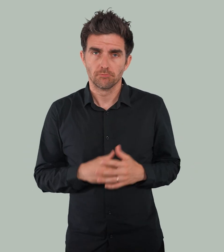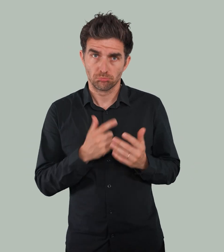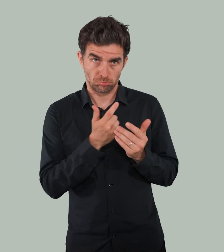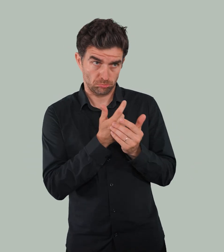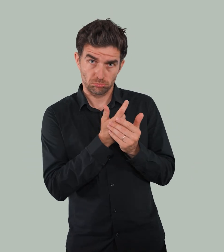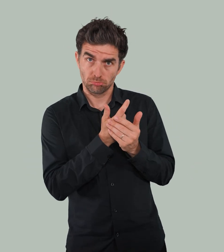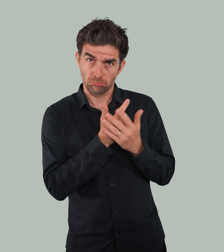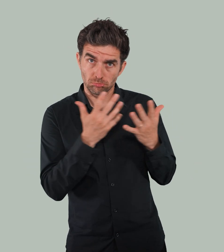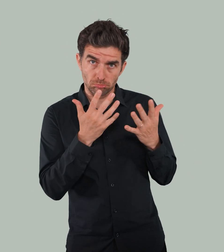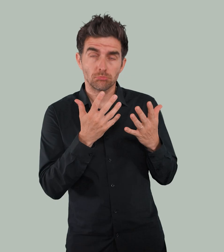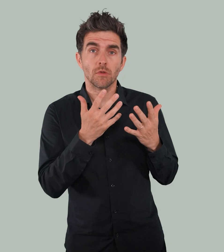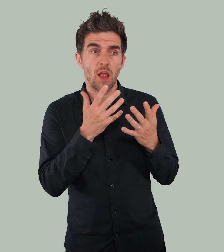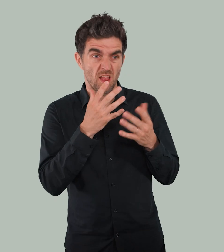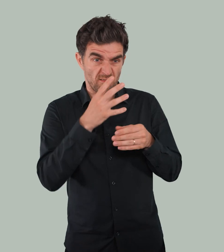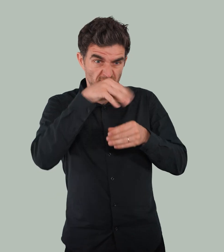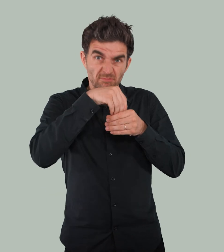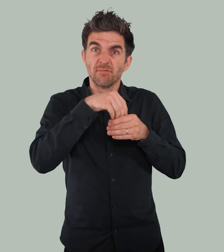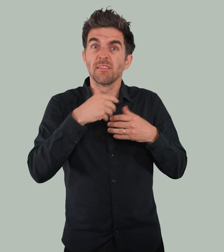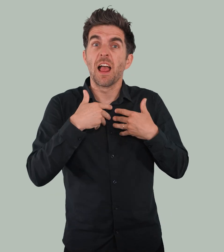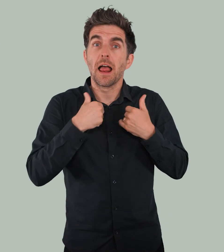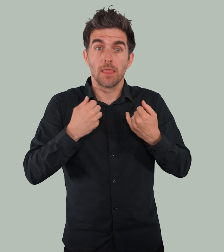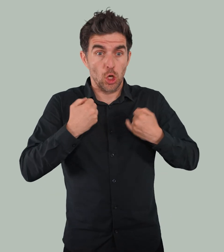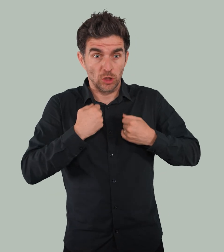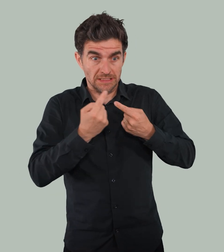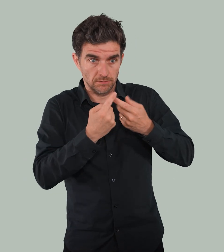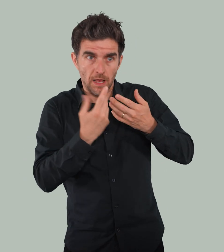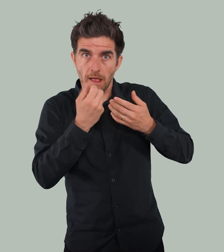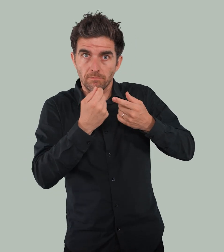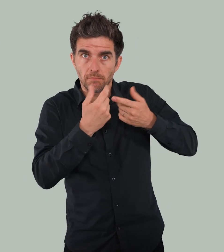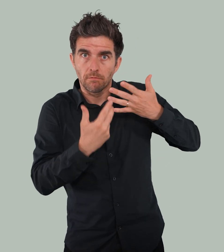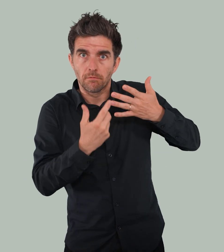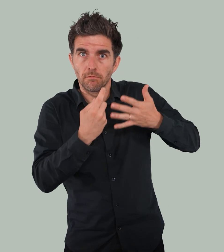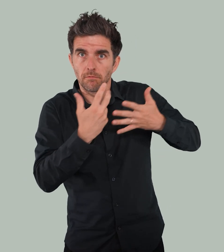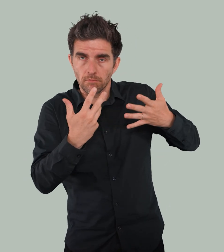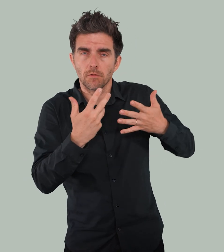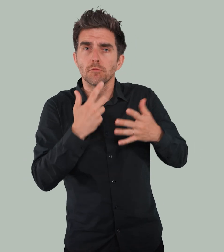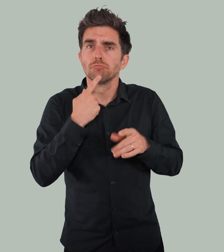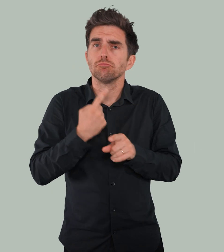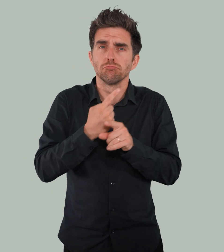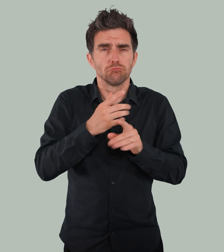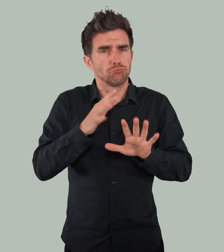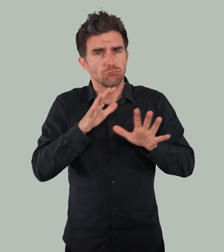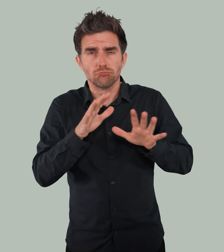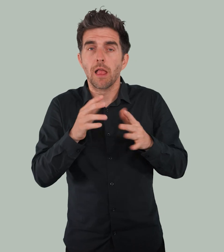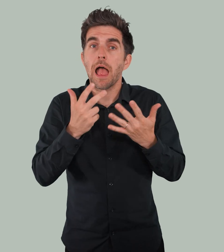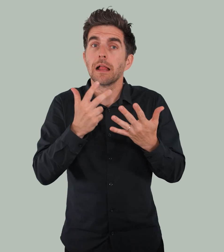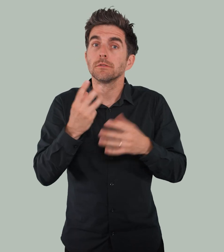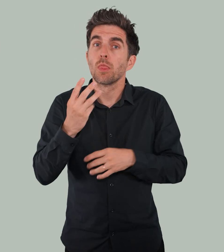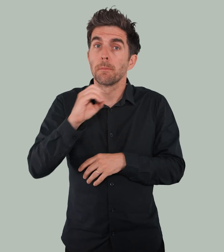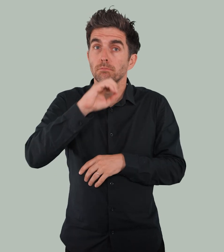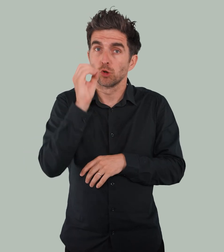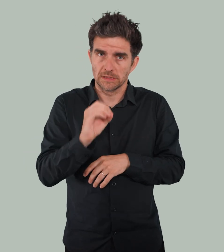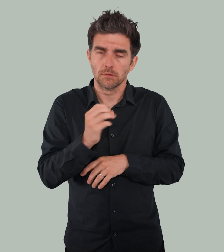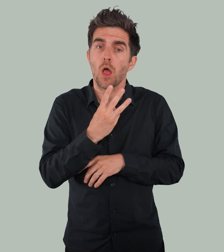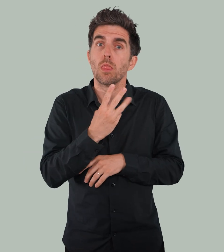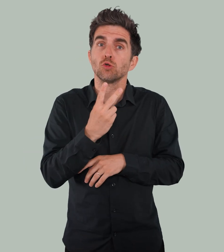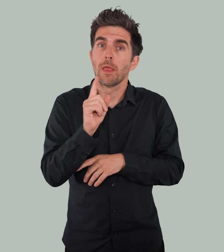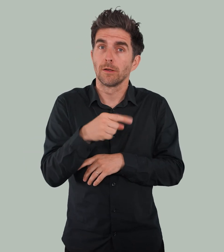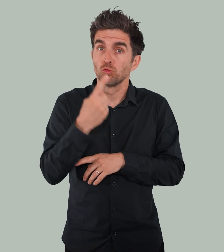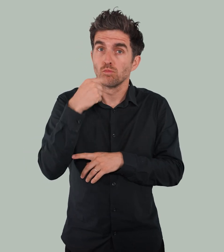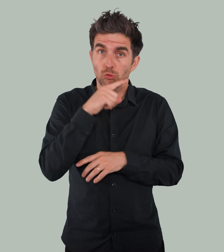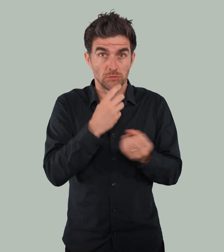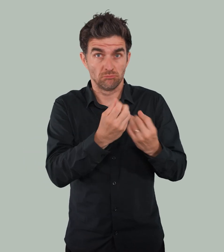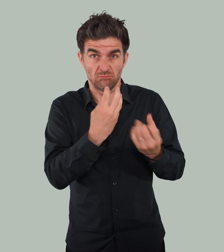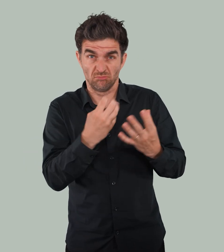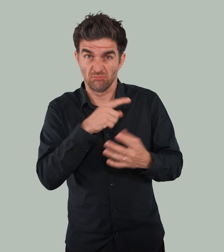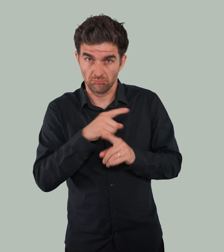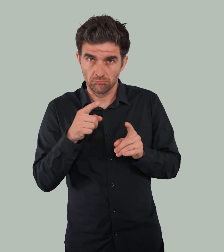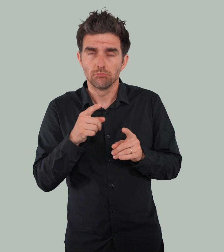Multiple and interacting health conditions are referenced in around 83% (~32,100) of responses,